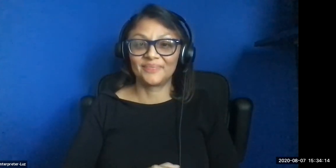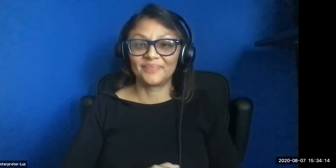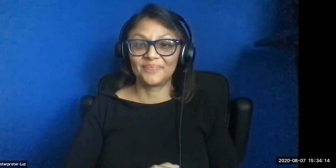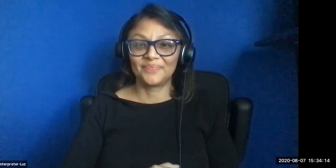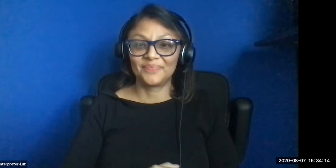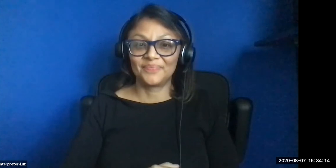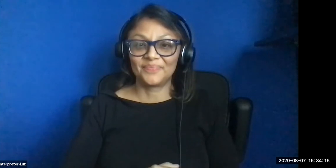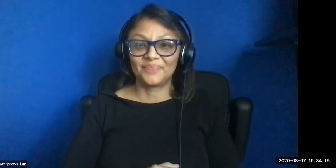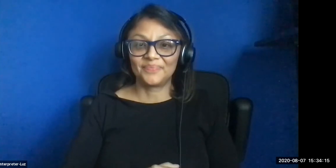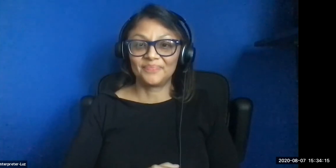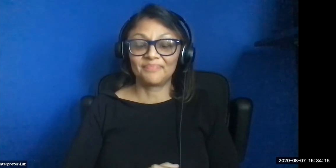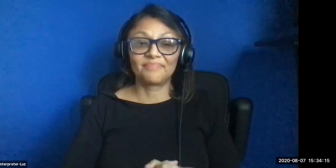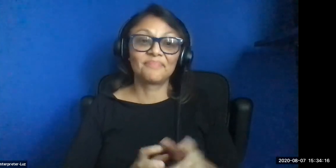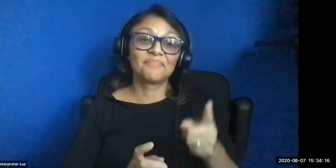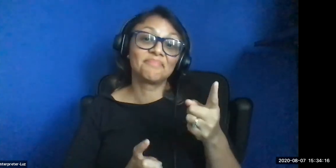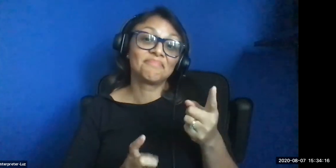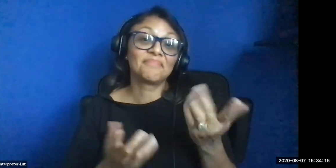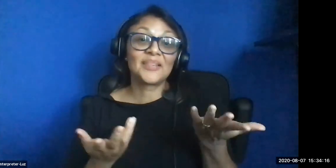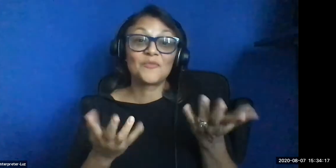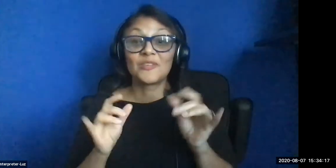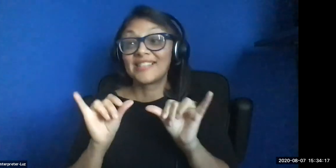Susi Nitzel: So yeah, let's just stay on Chanel in case Channelle Charest: Yeah, I really